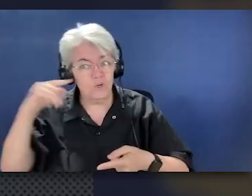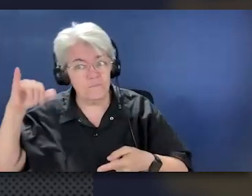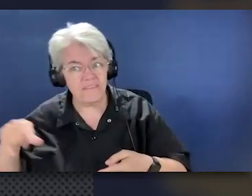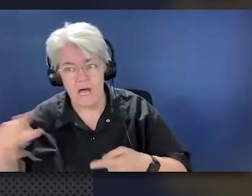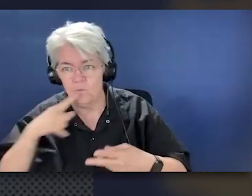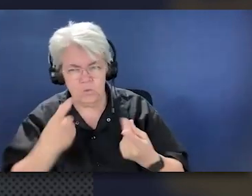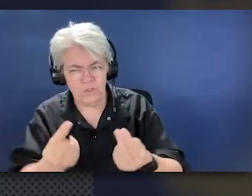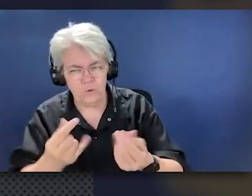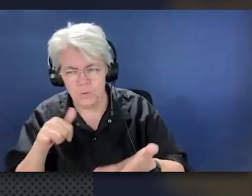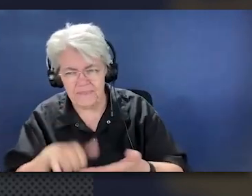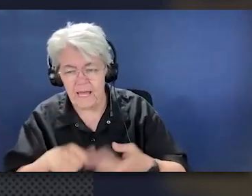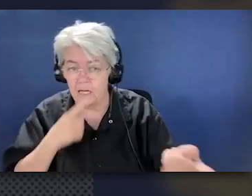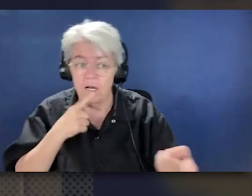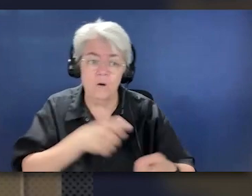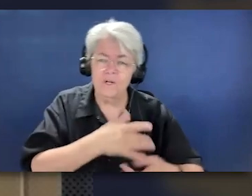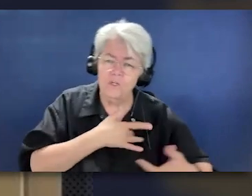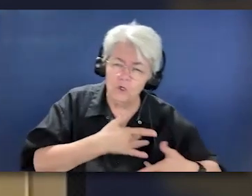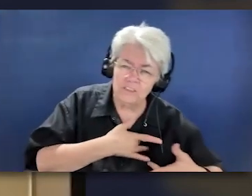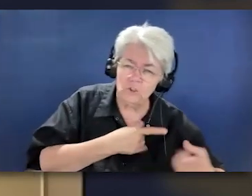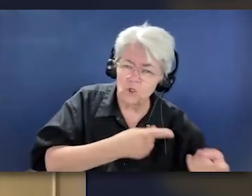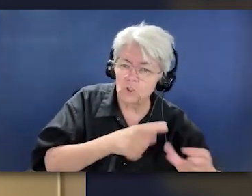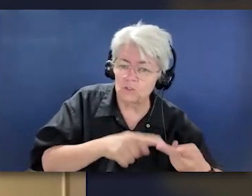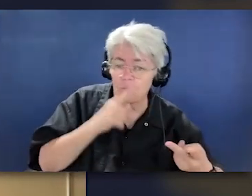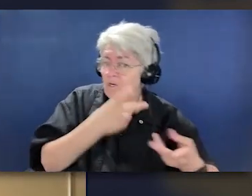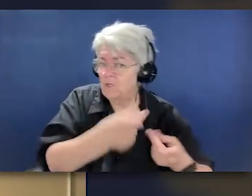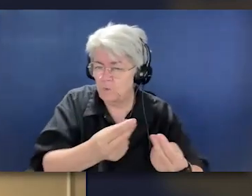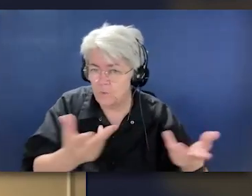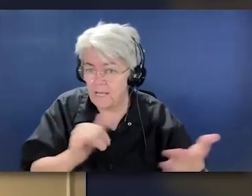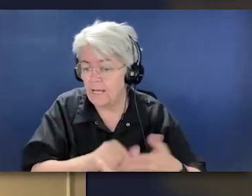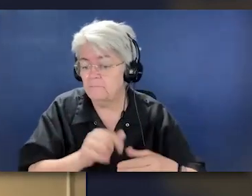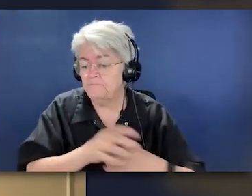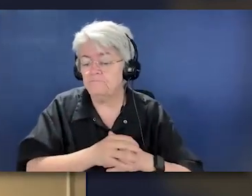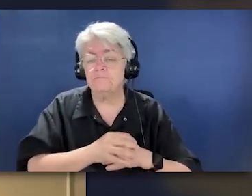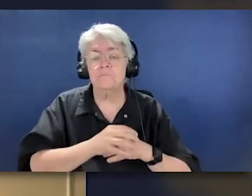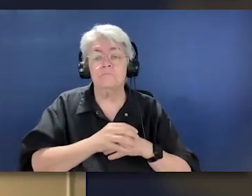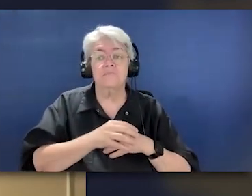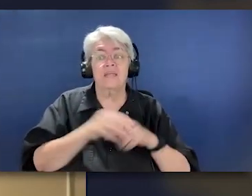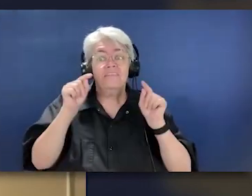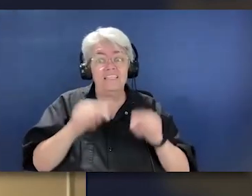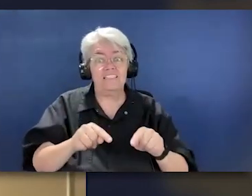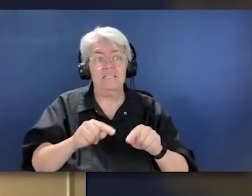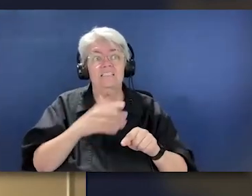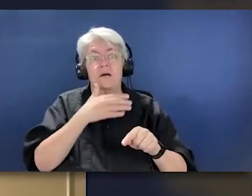it? What are your concerns? All of those things. It has been the most productive opportunity